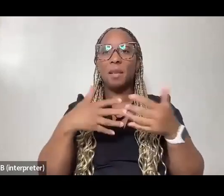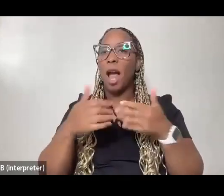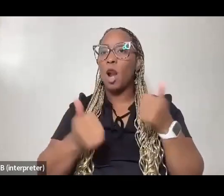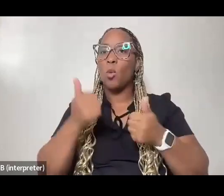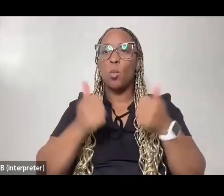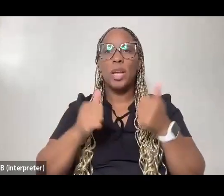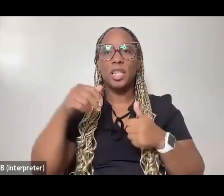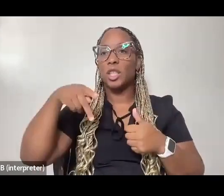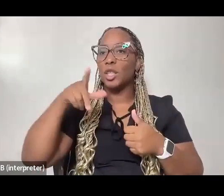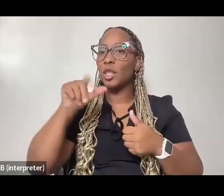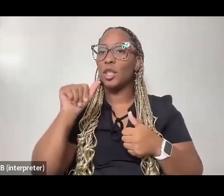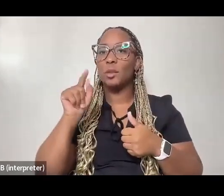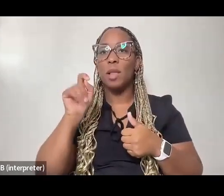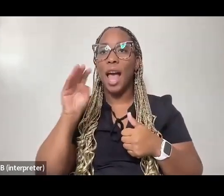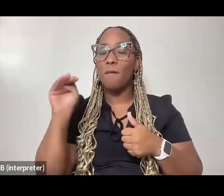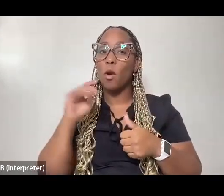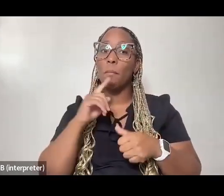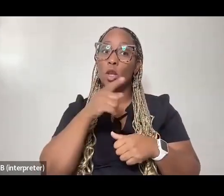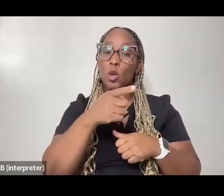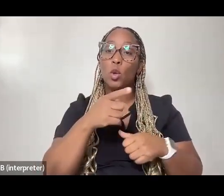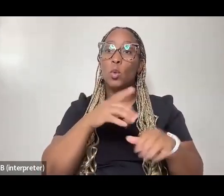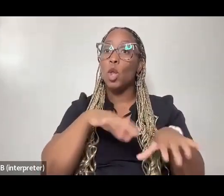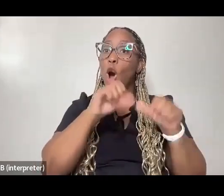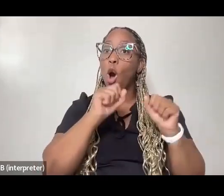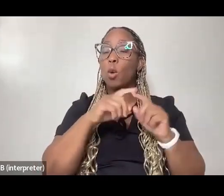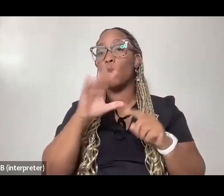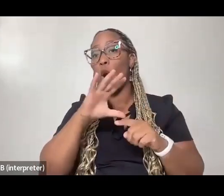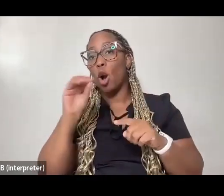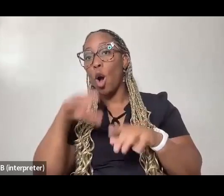Self you as the host or a U.S. to host, make sure you know